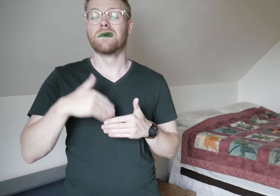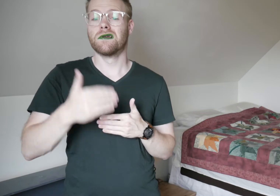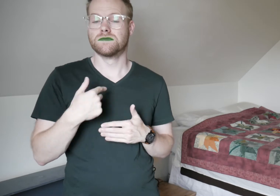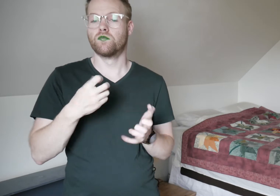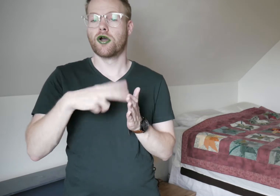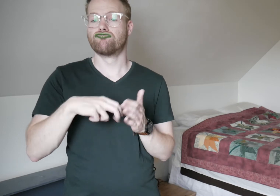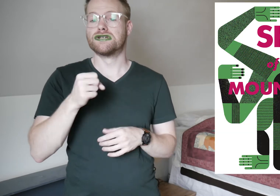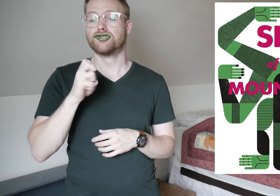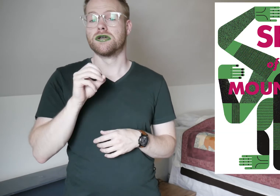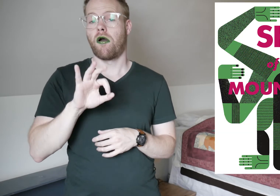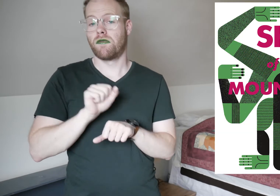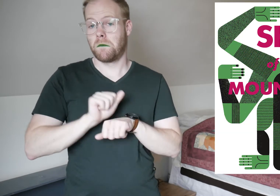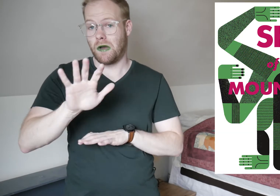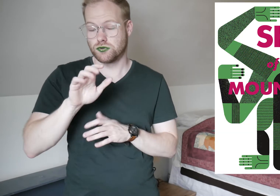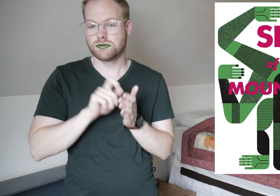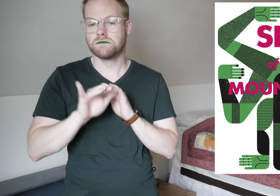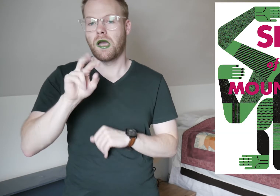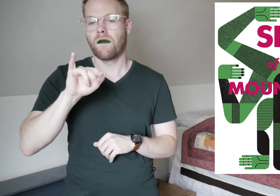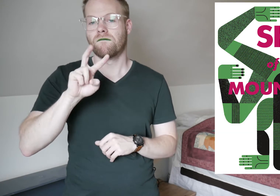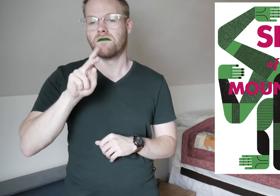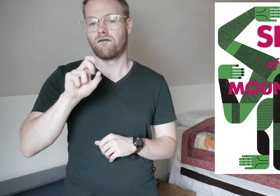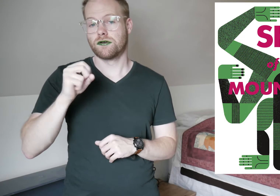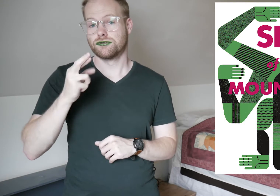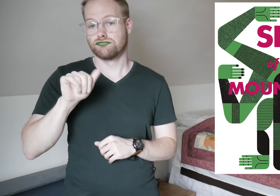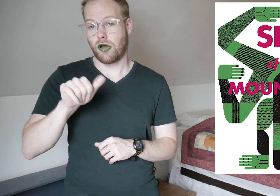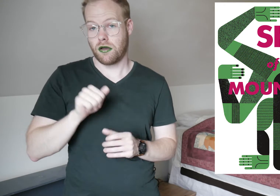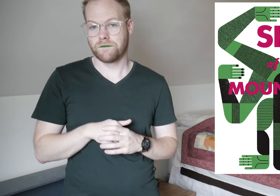Next, I want to read She of the Mountains by Vivek Shraya.